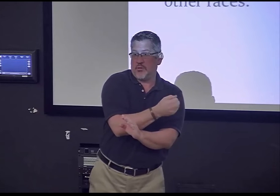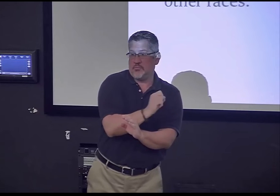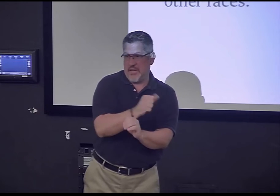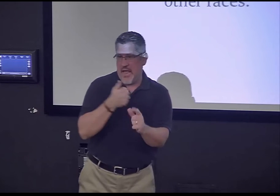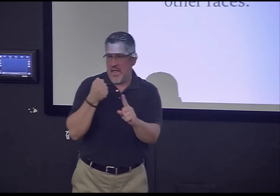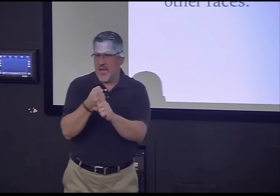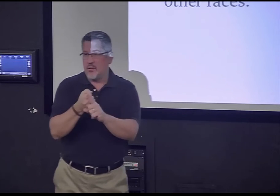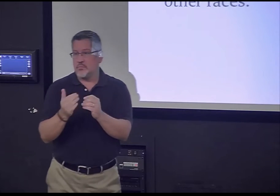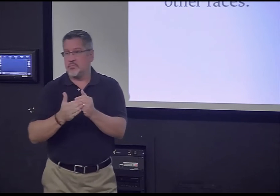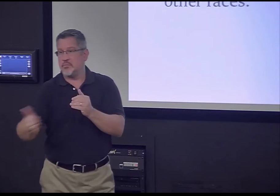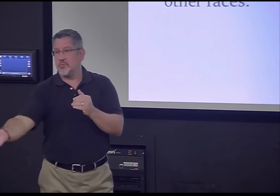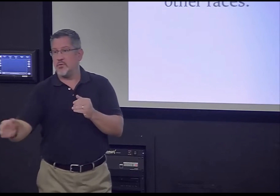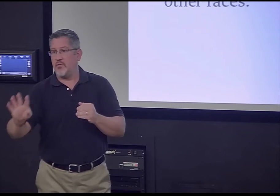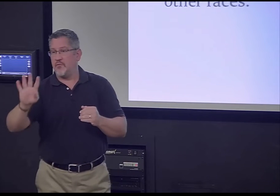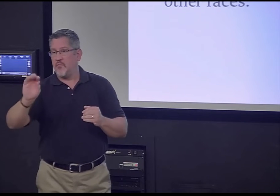Men can also be impacted in older ages such as 40 and above.